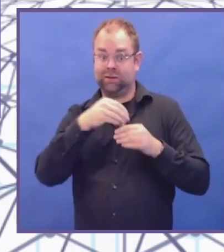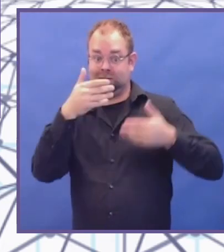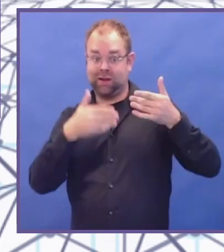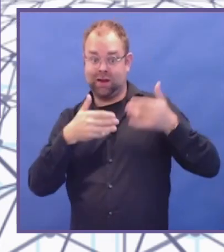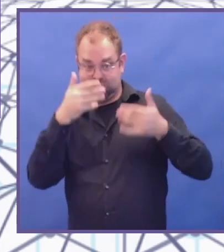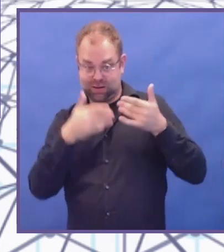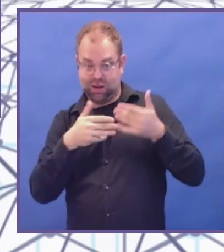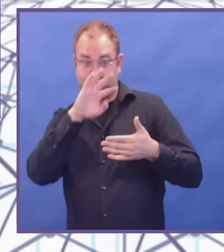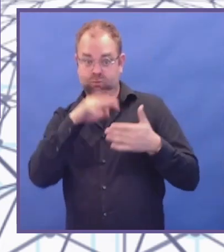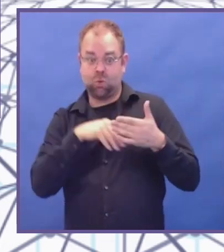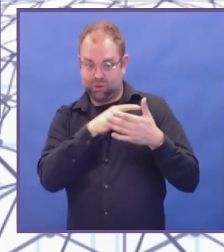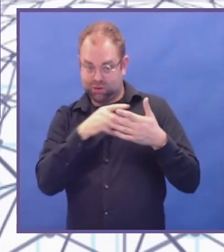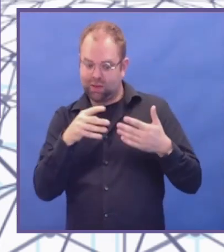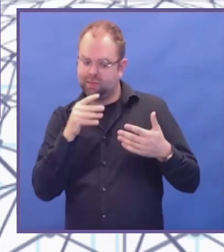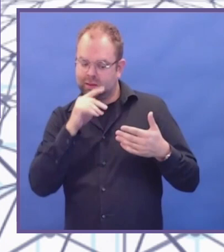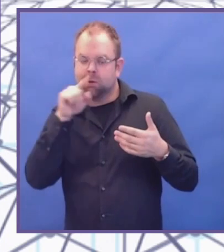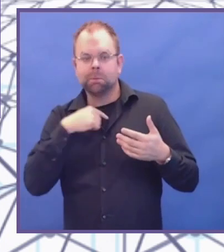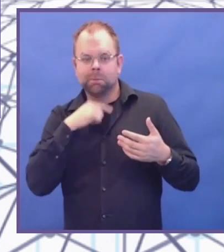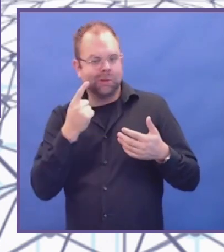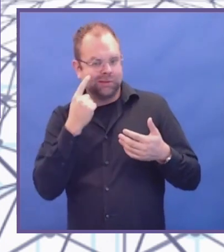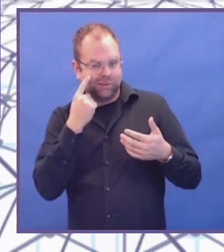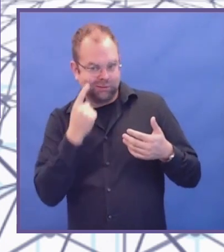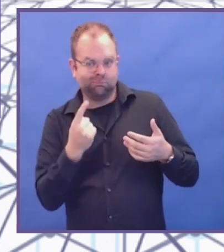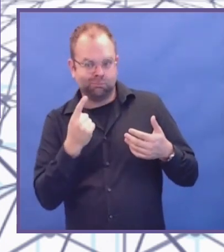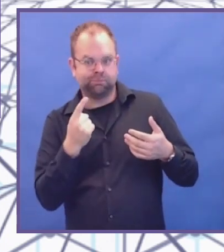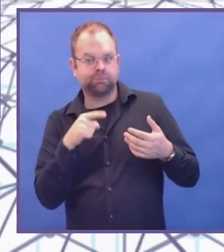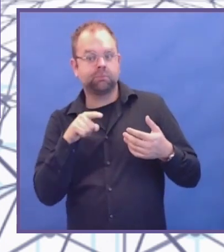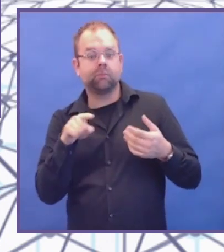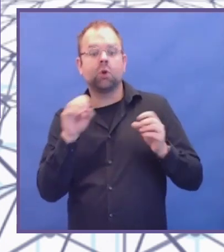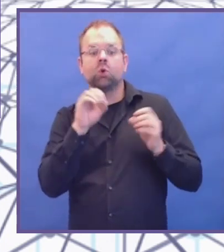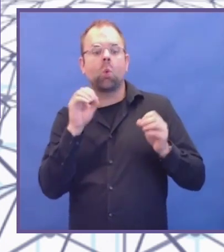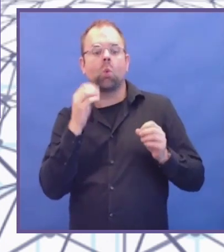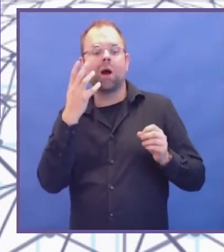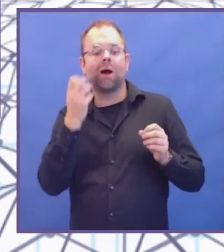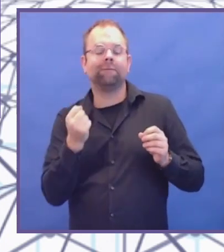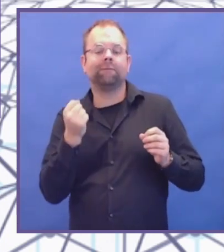Functionalities, as it is often the individuals who are more vulnerable with the most complex